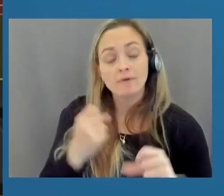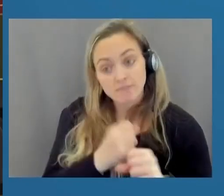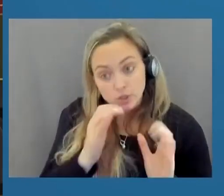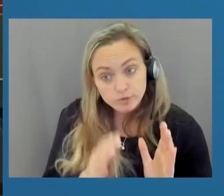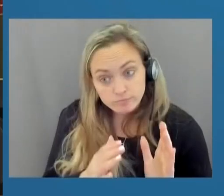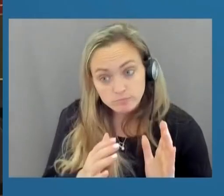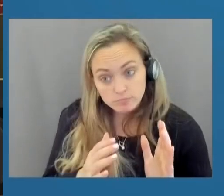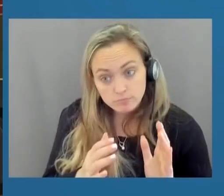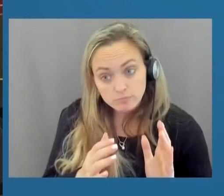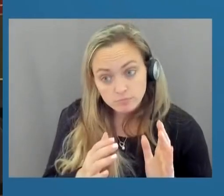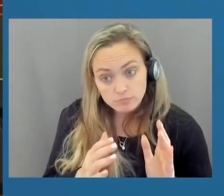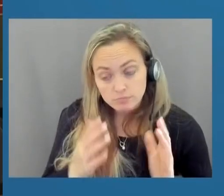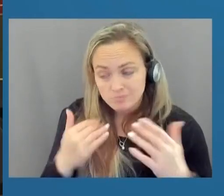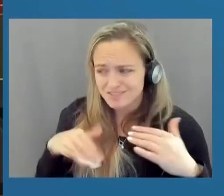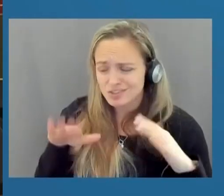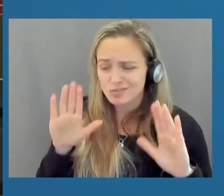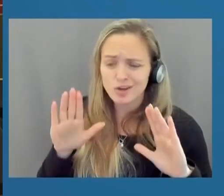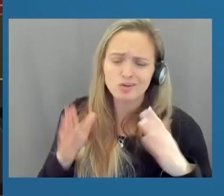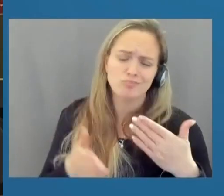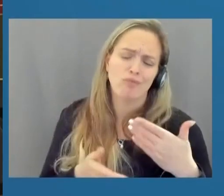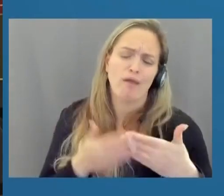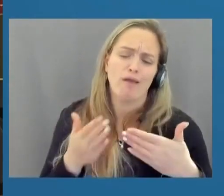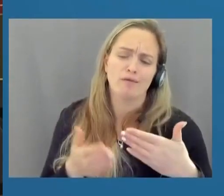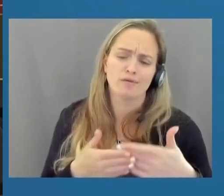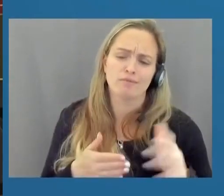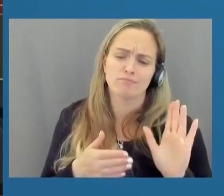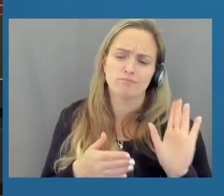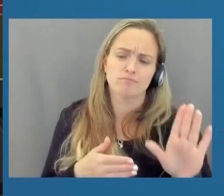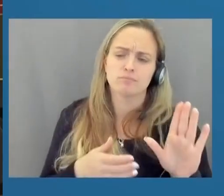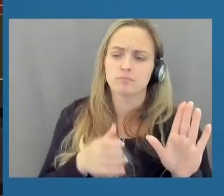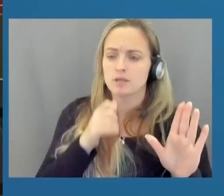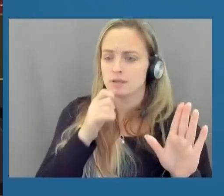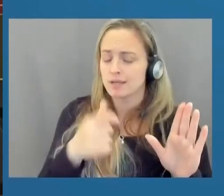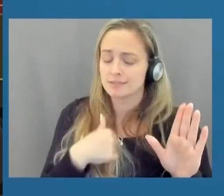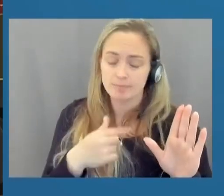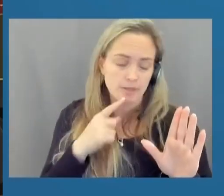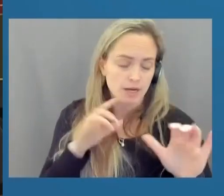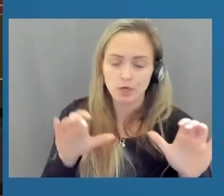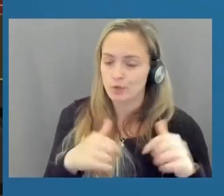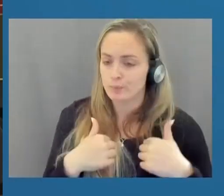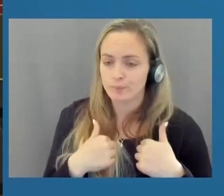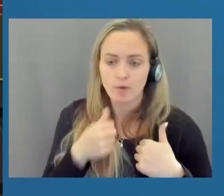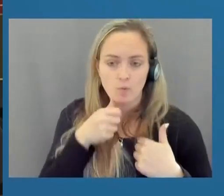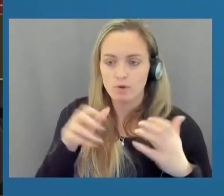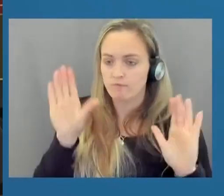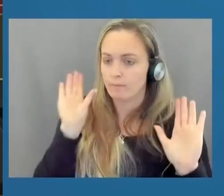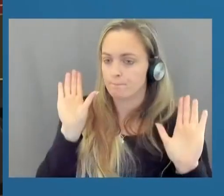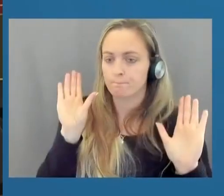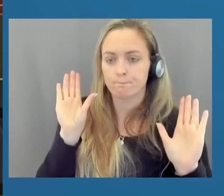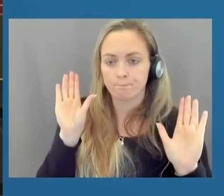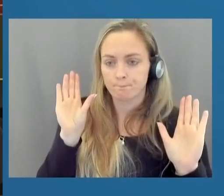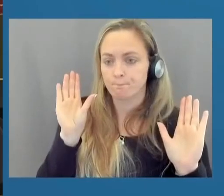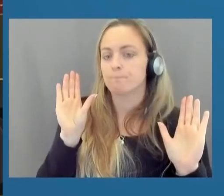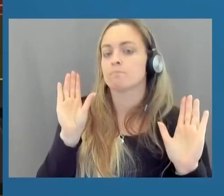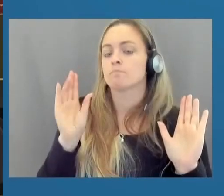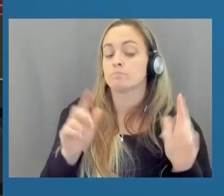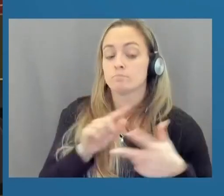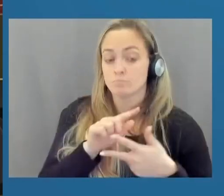Surrender is always easy. It's not something I ever engaged in though, so we have had 3 budgets. Please look at the record